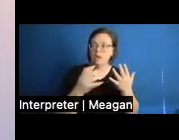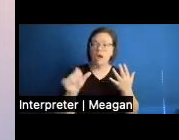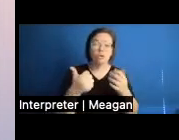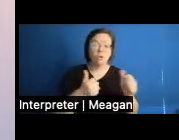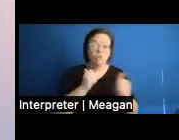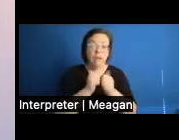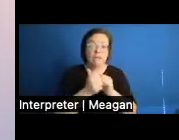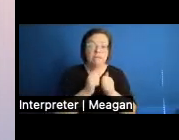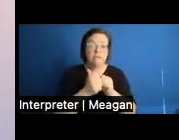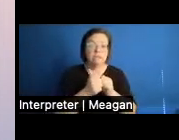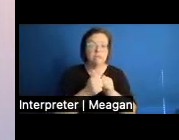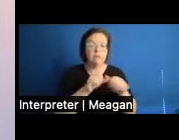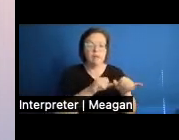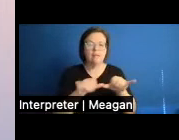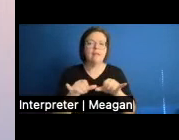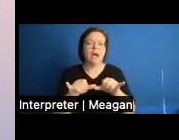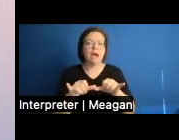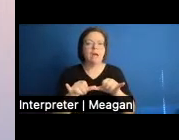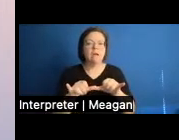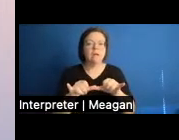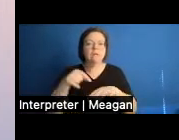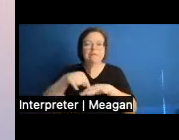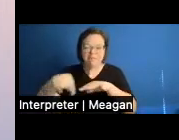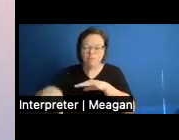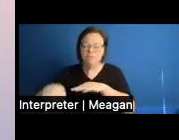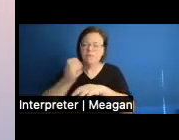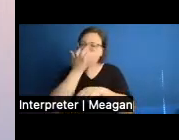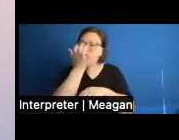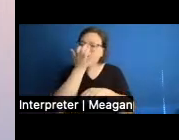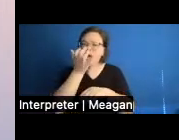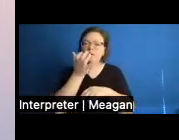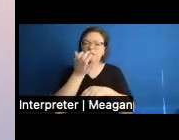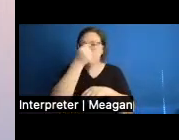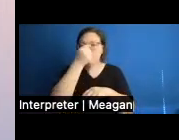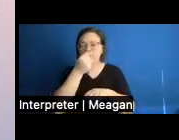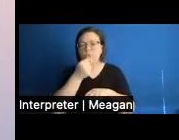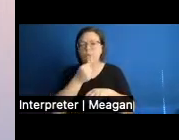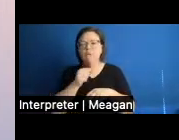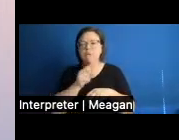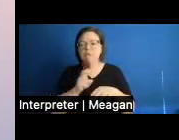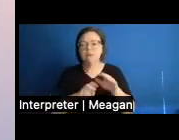like shuttle needles in the grass a long thin snake string of purple ribbon,